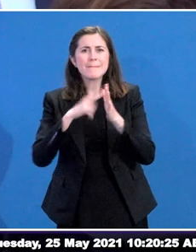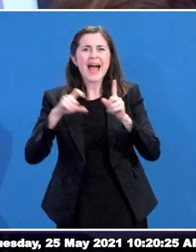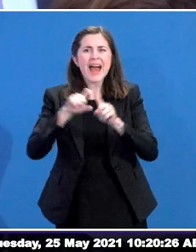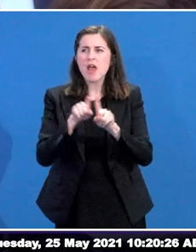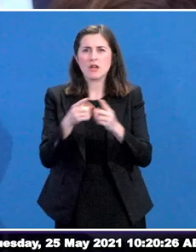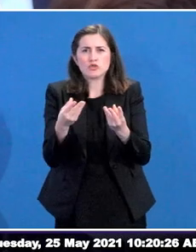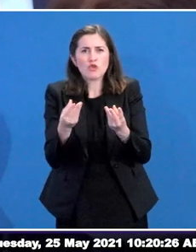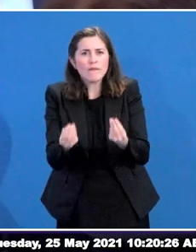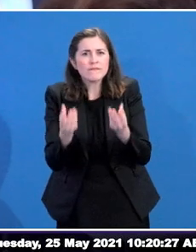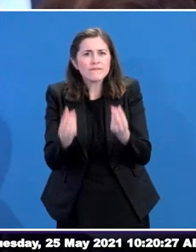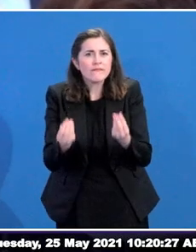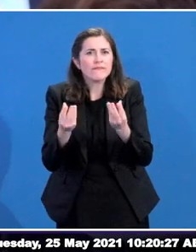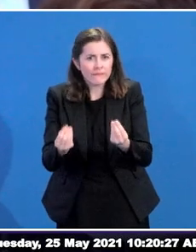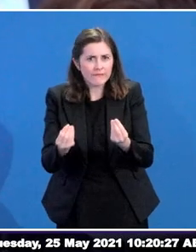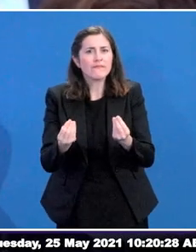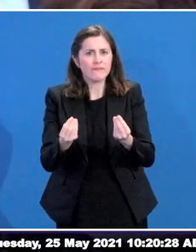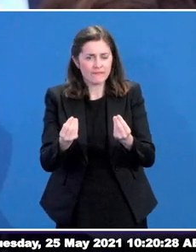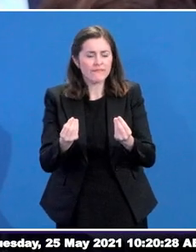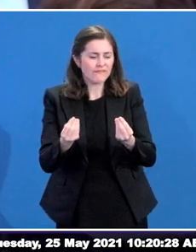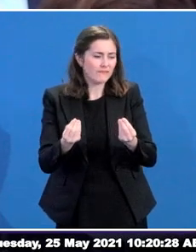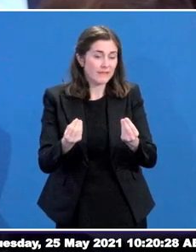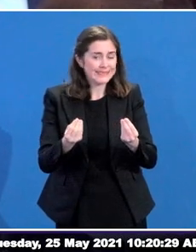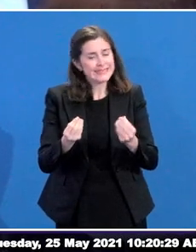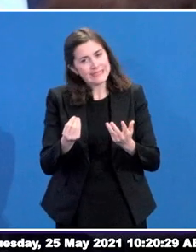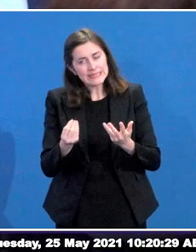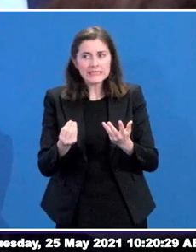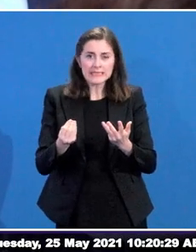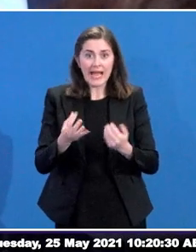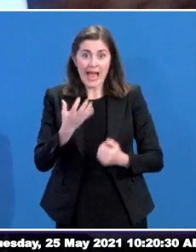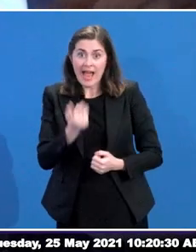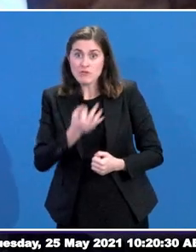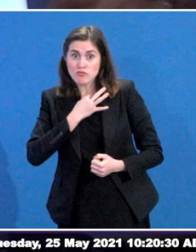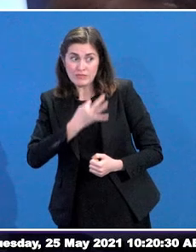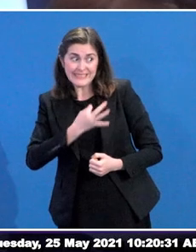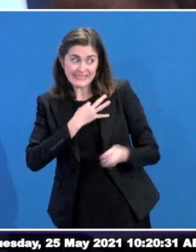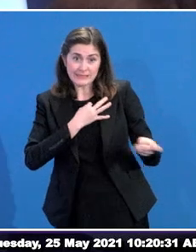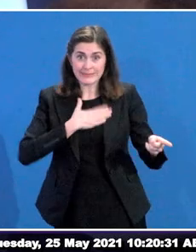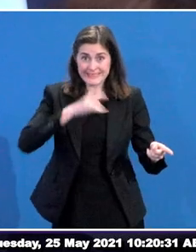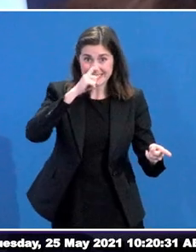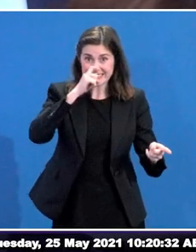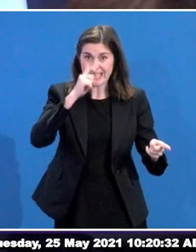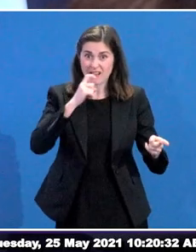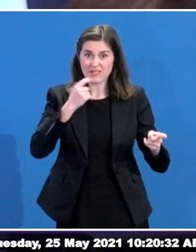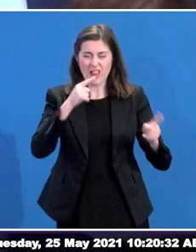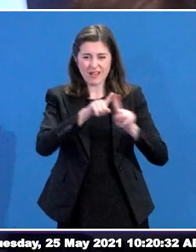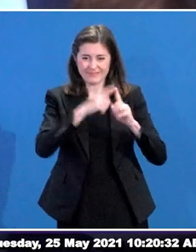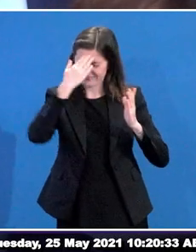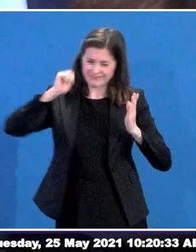and, sure, there was a risk that she could hurt herself by head banging tiles or the corner of the bath,